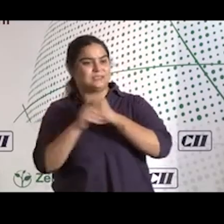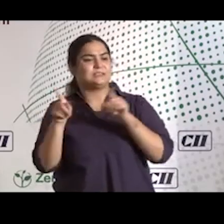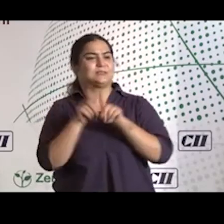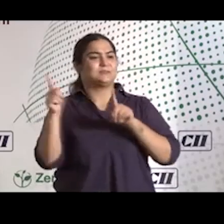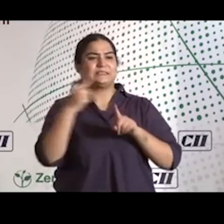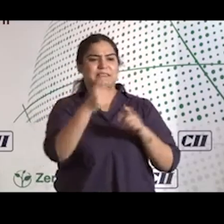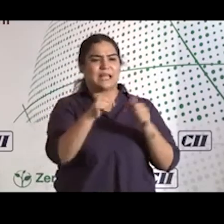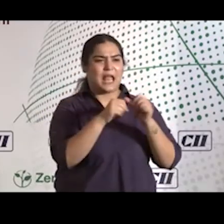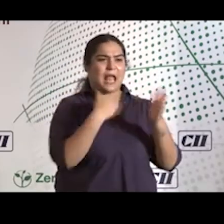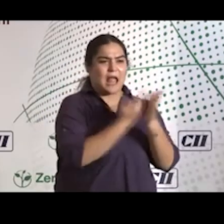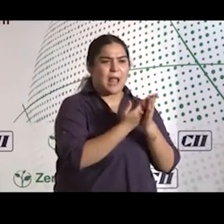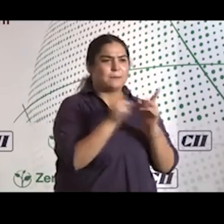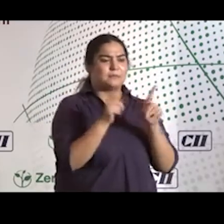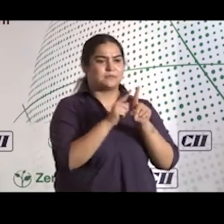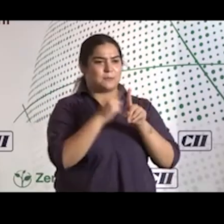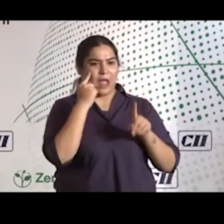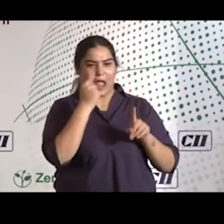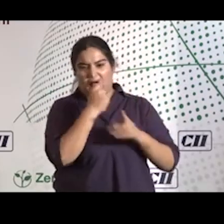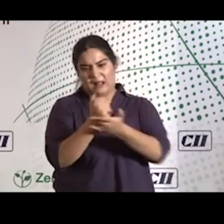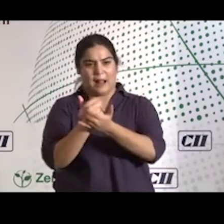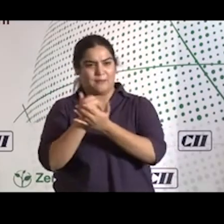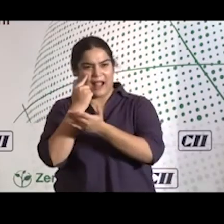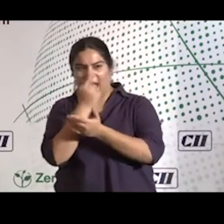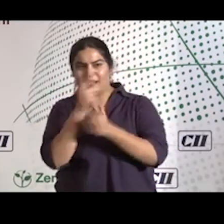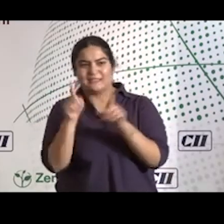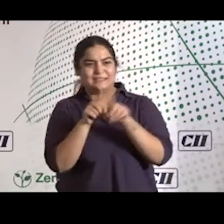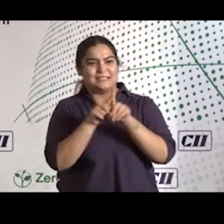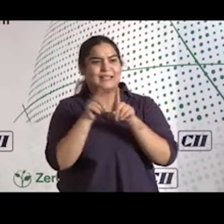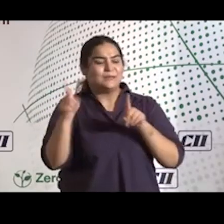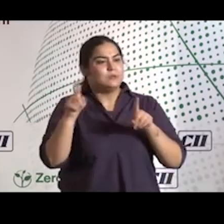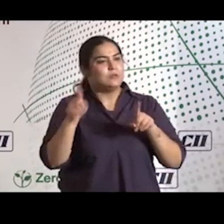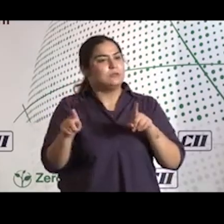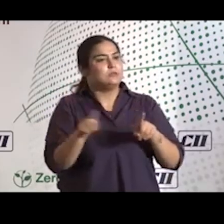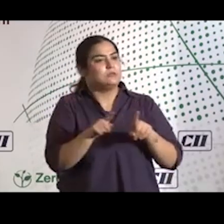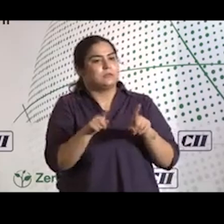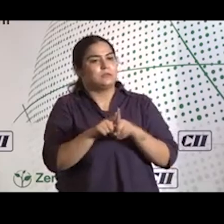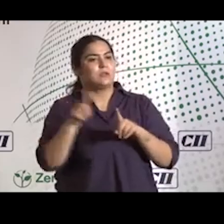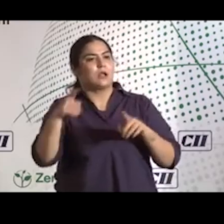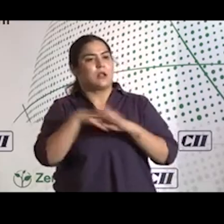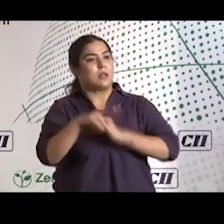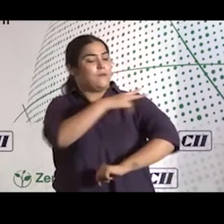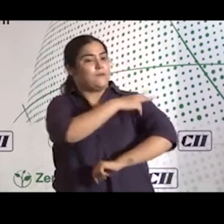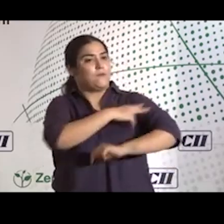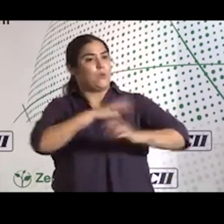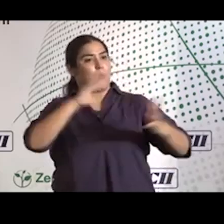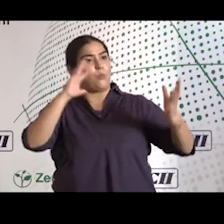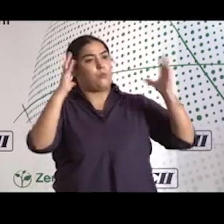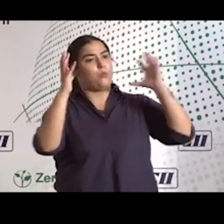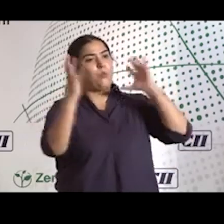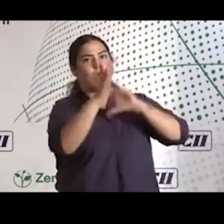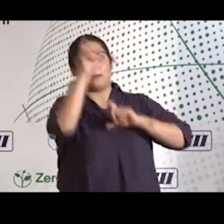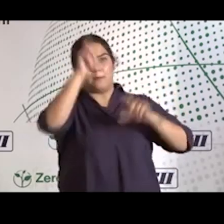I think the power of this be my eyes is also you have volunteers from various part of the world.